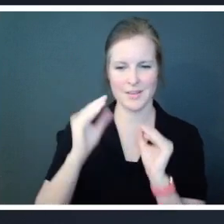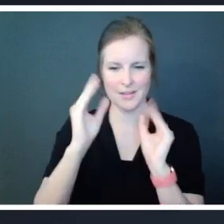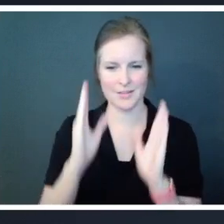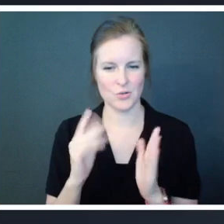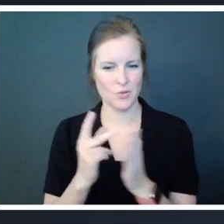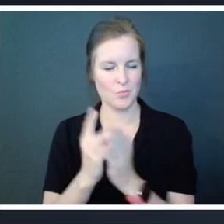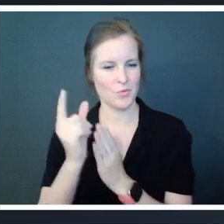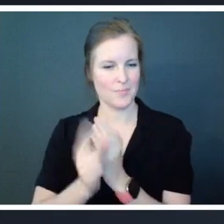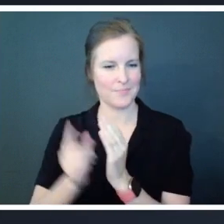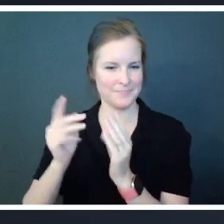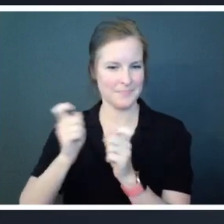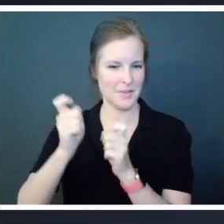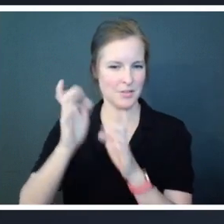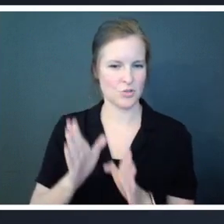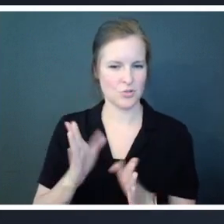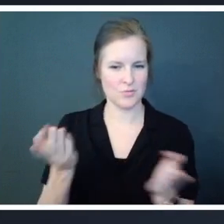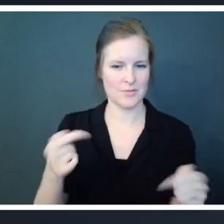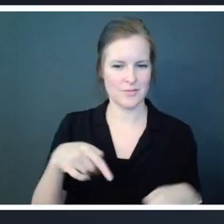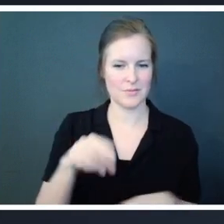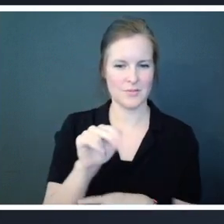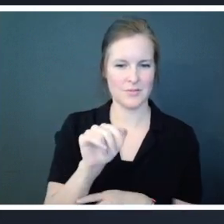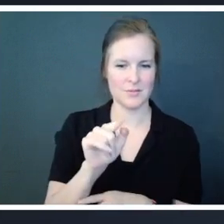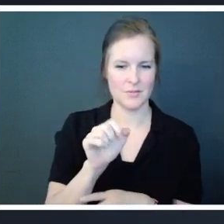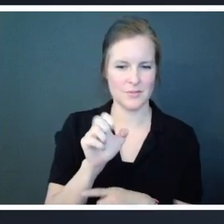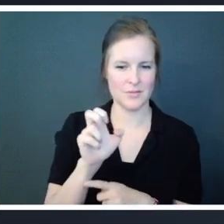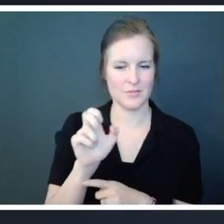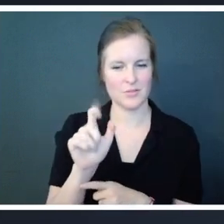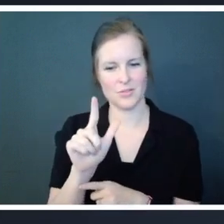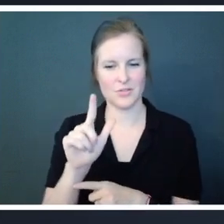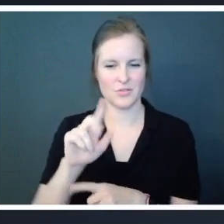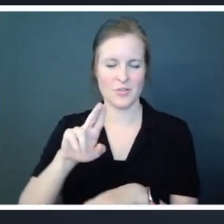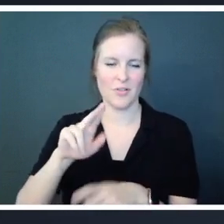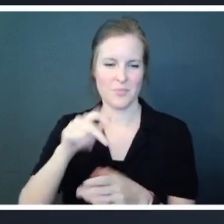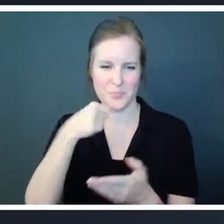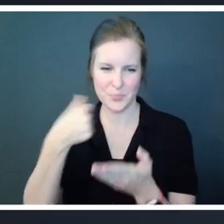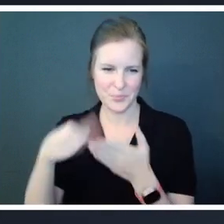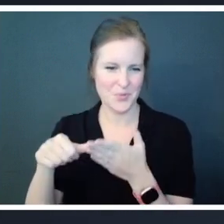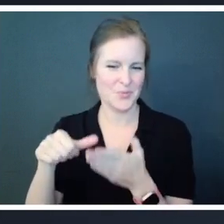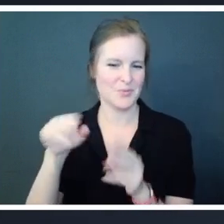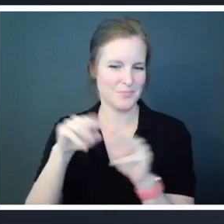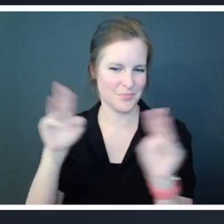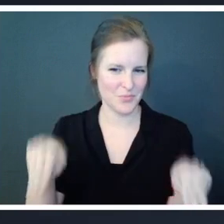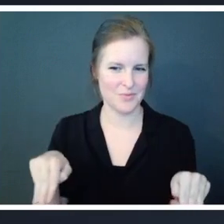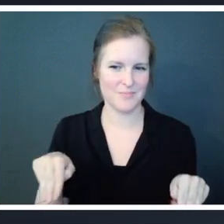And again, thank you for joining us. And we are so excited to welcome you to our session.